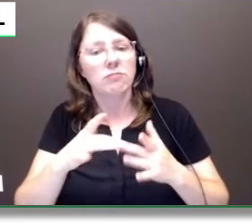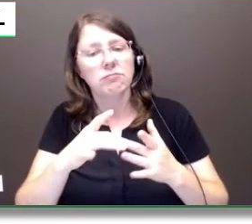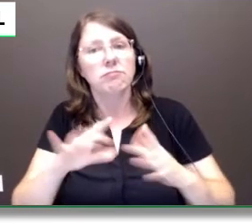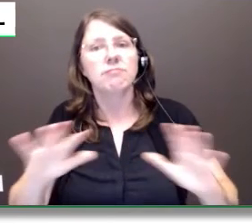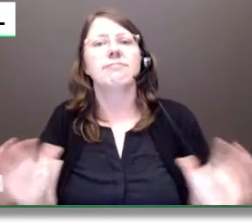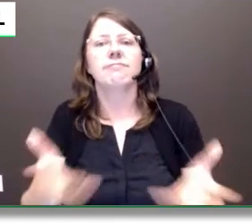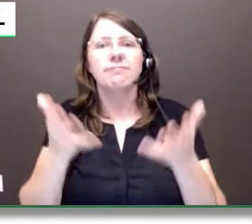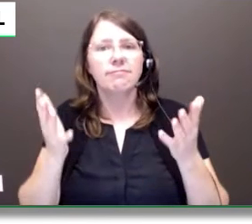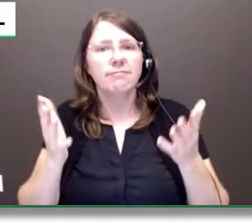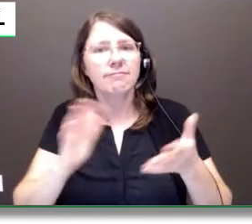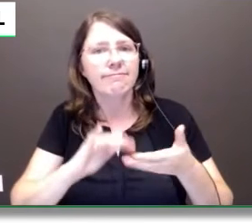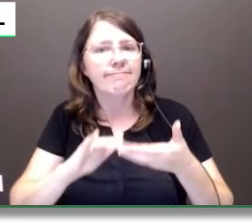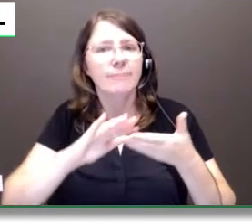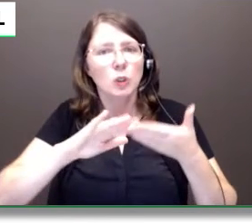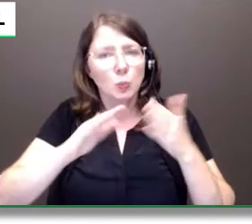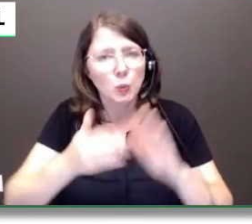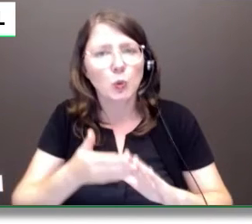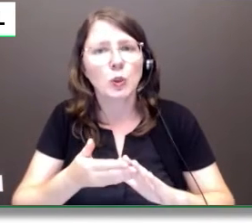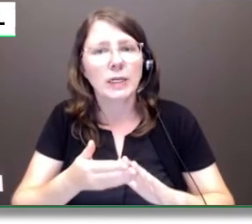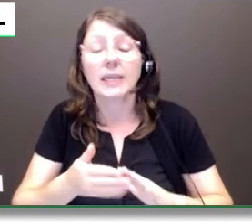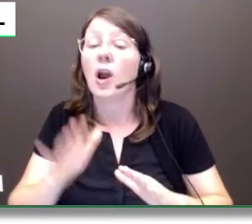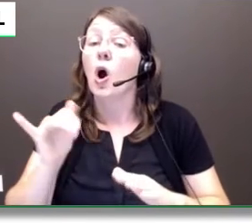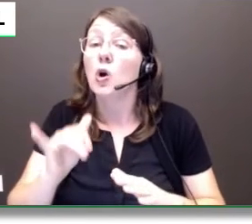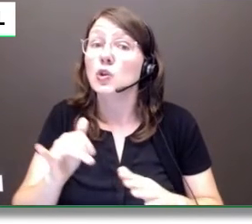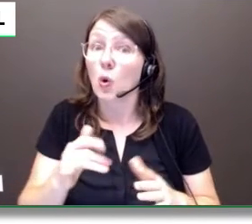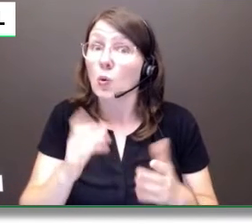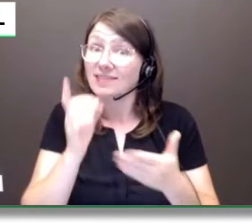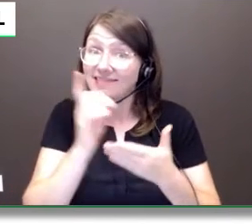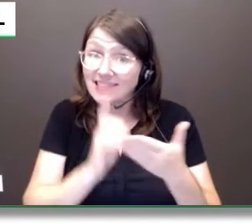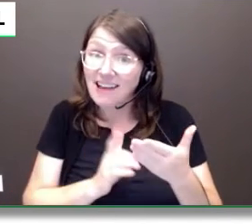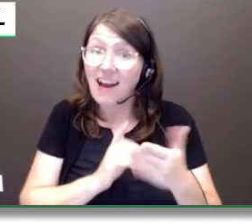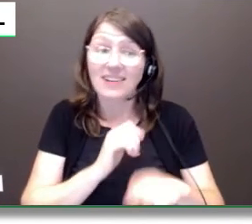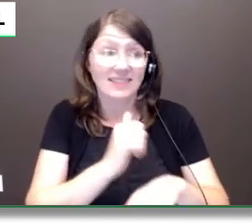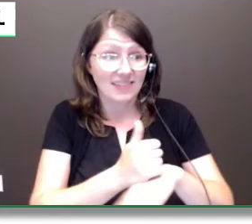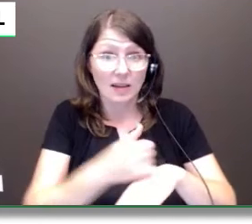the senses so that people can feel the earth under their feet or whatever they